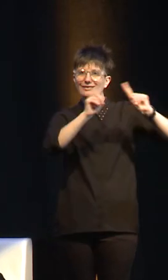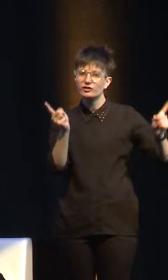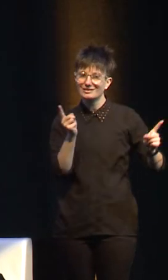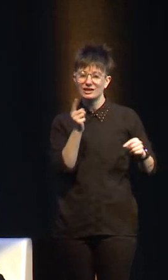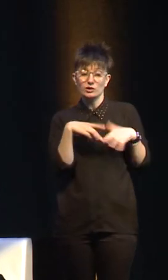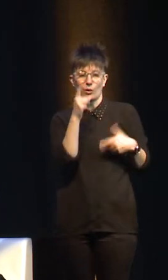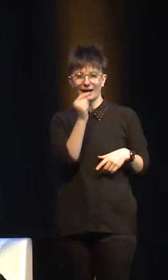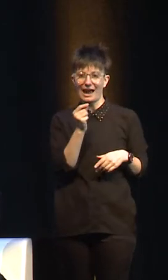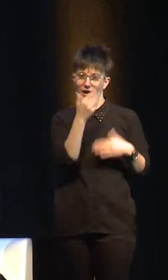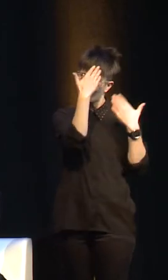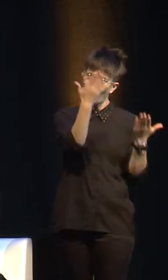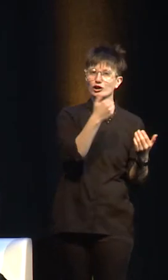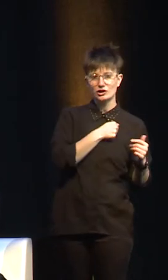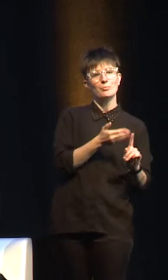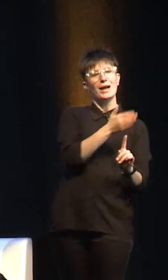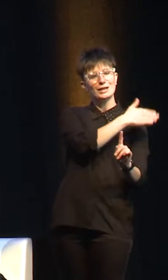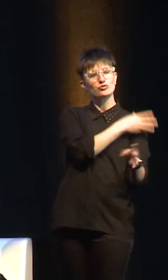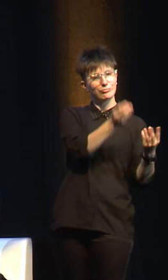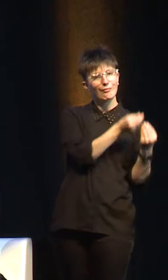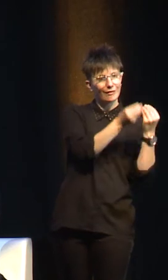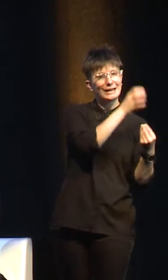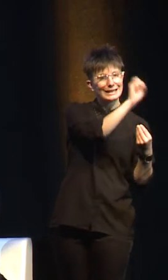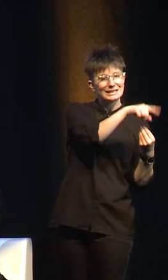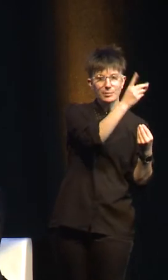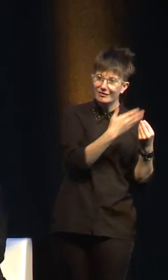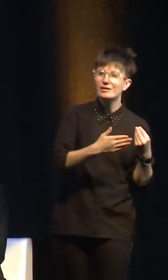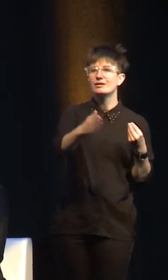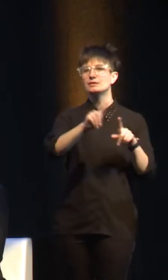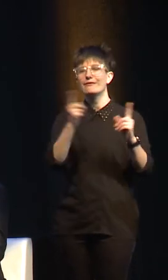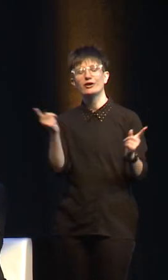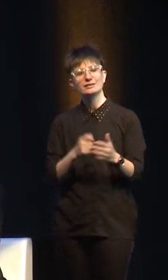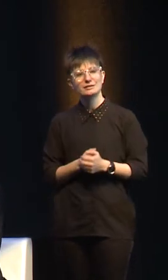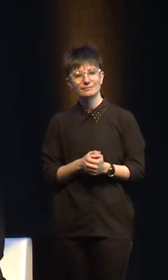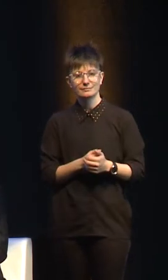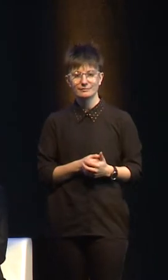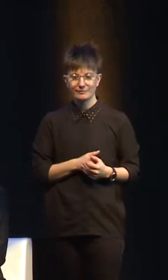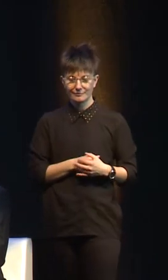from but actually see that there is a different future and there's a transition that they can play a role and whose responsibility is that?